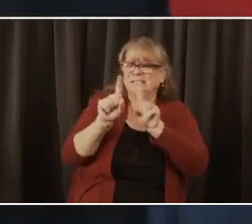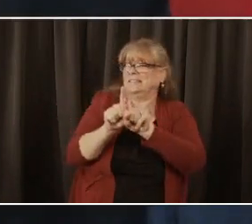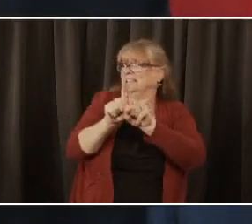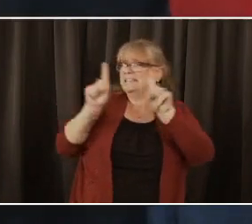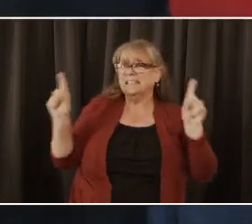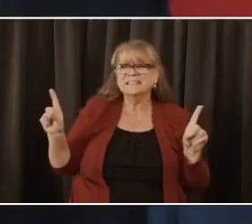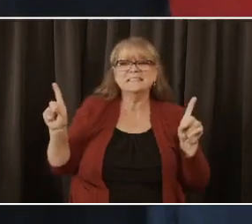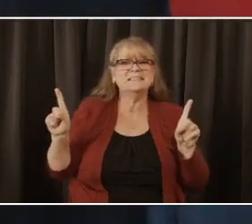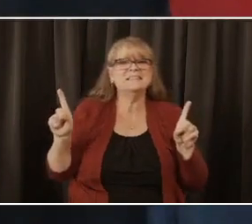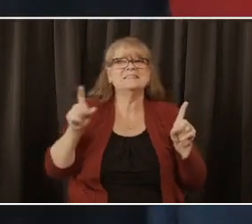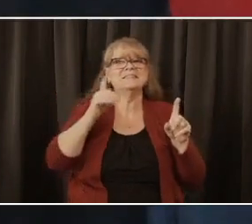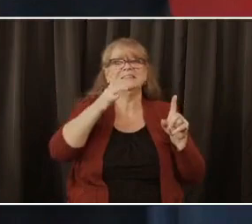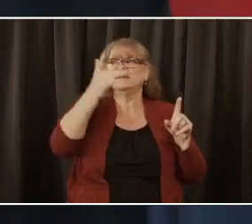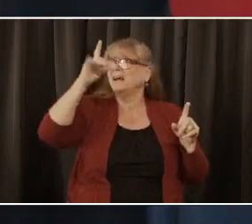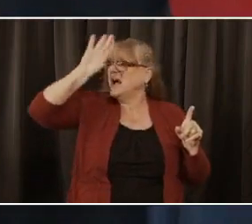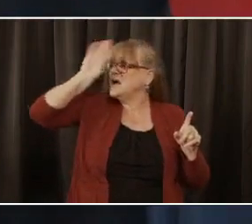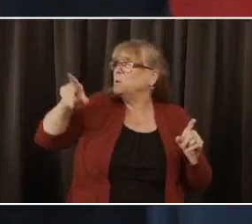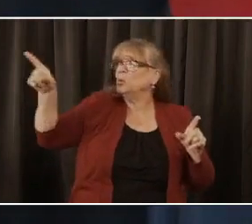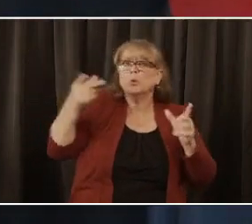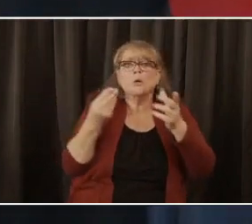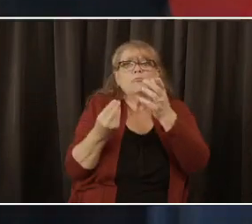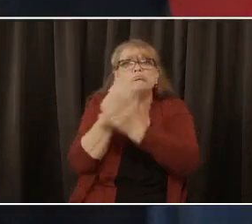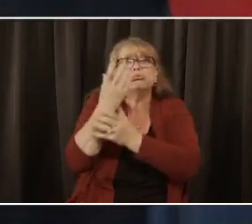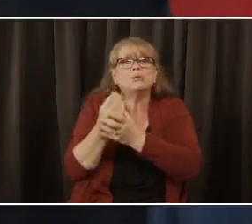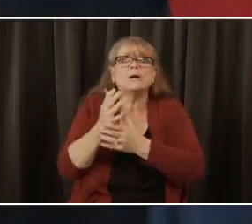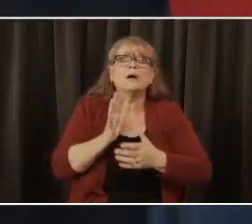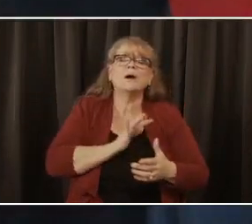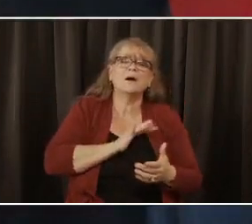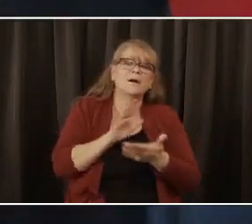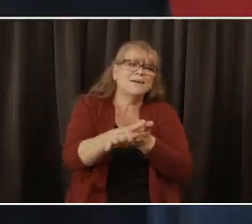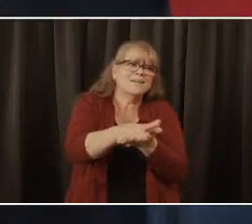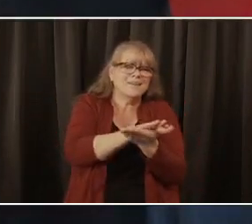the great outdoors were really our rest bite last spring, were we in